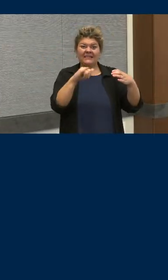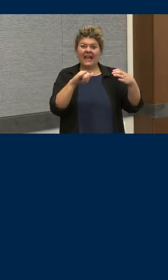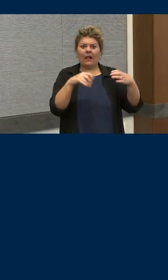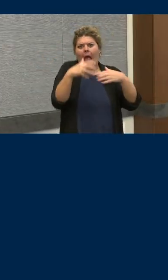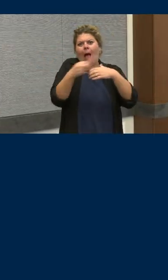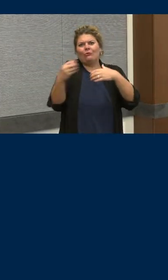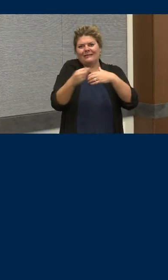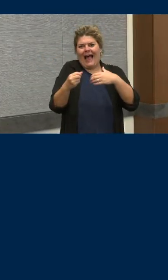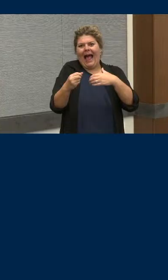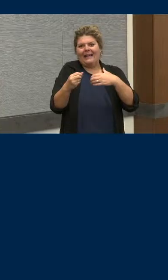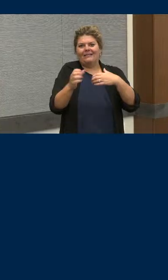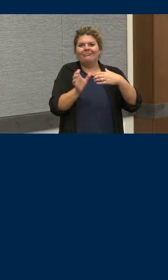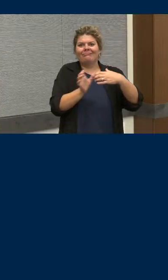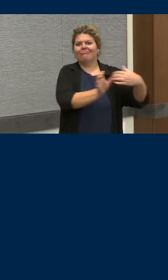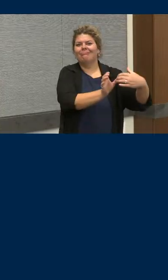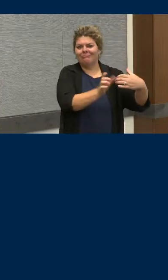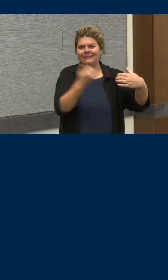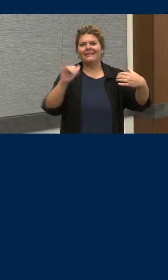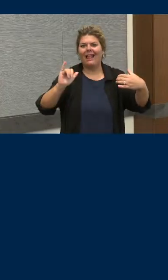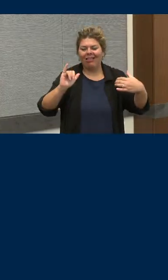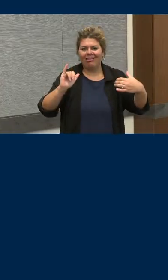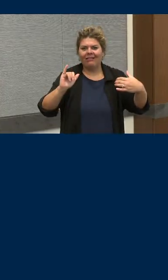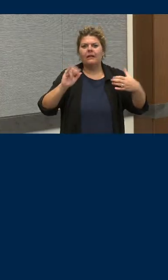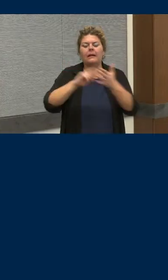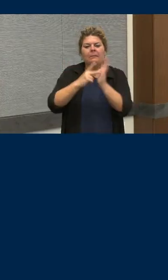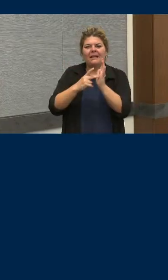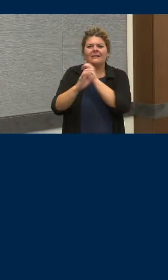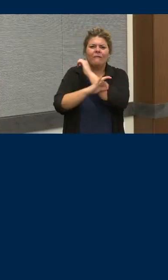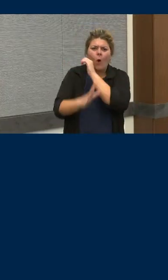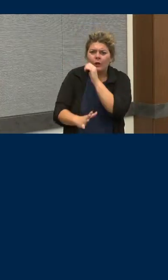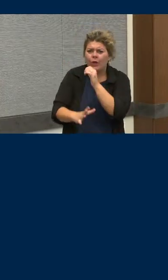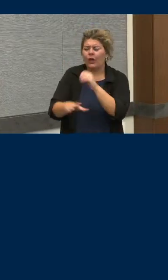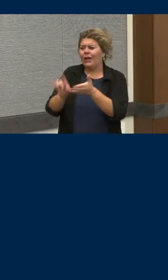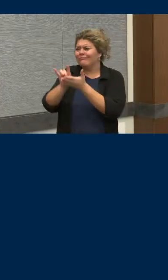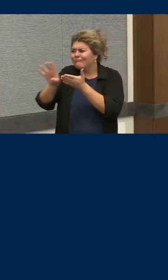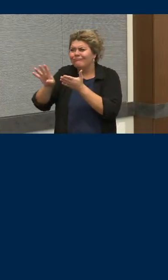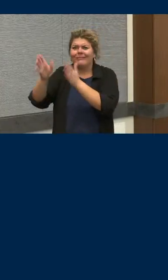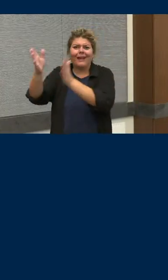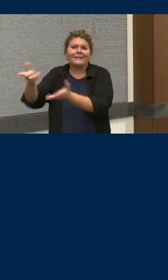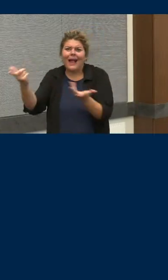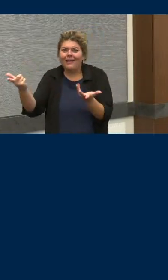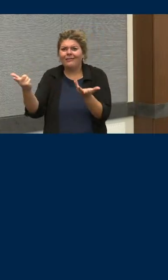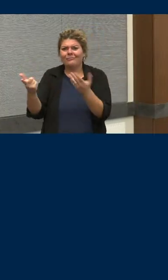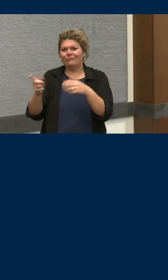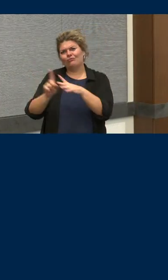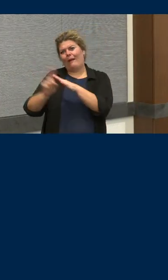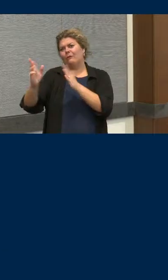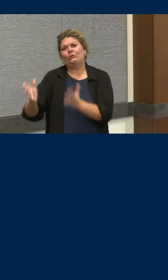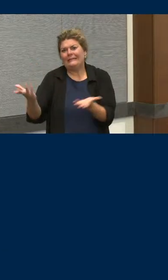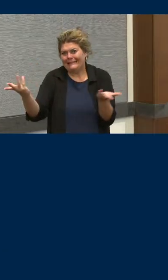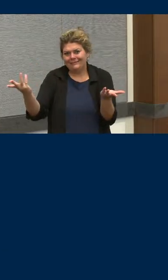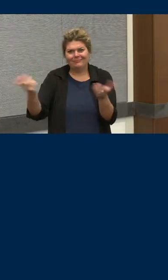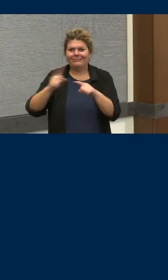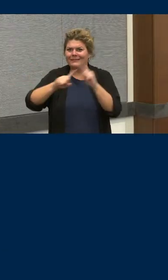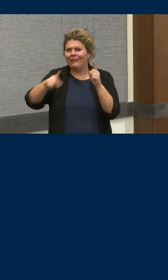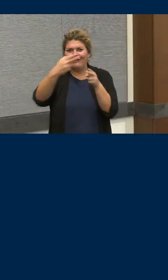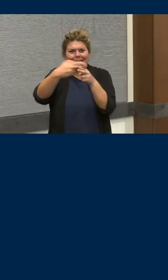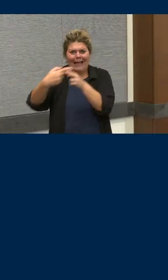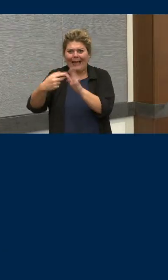foreigner, expatriate, exile, or